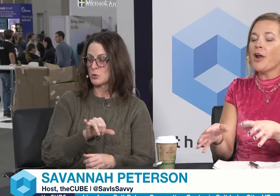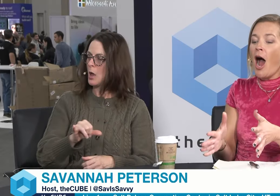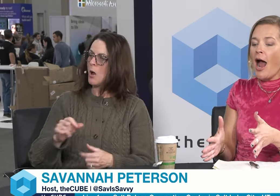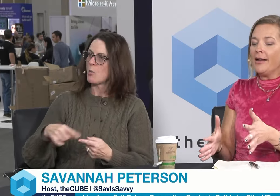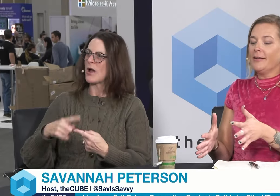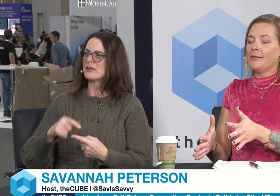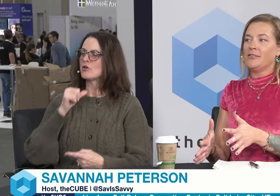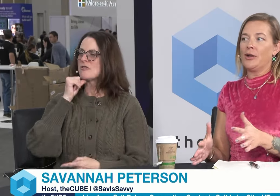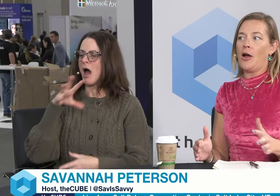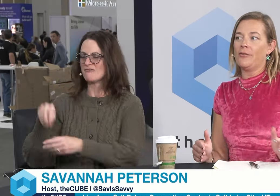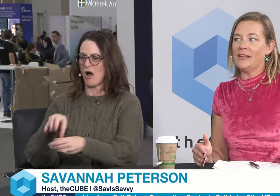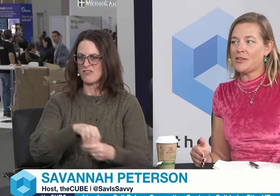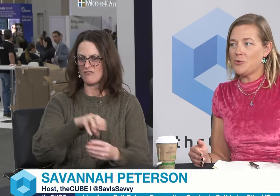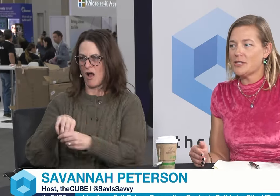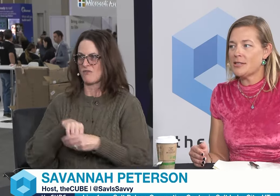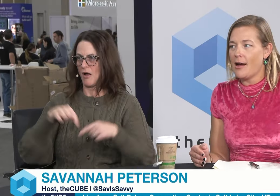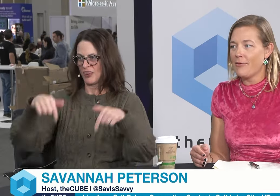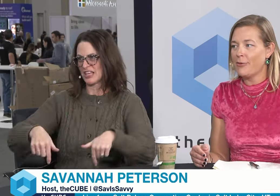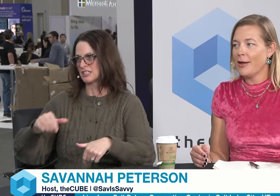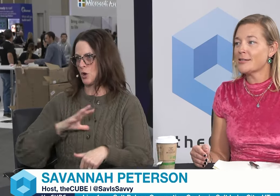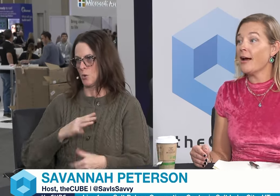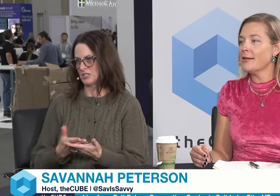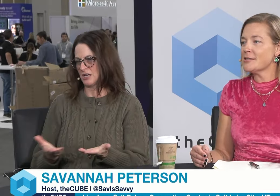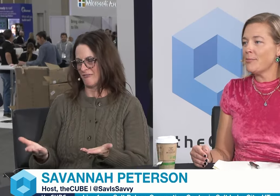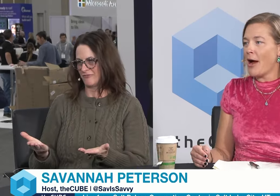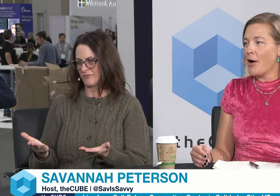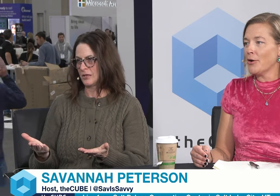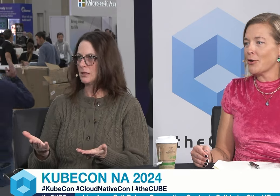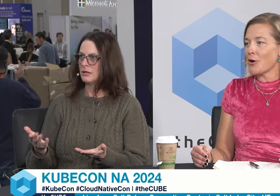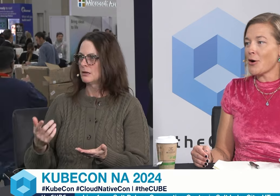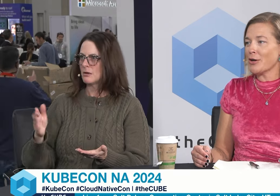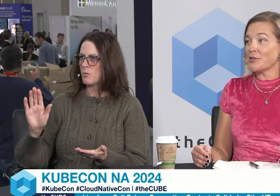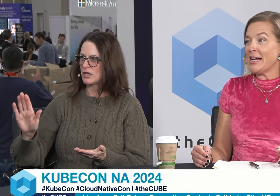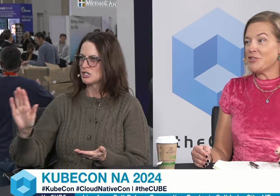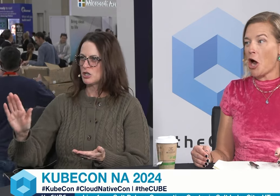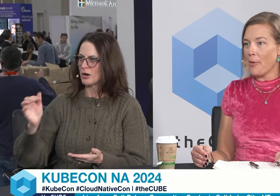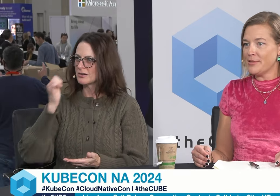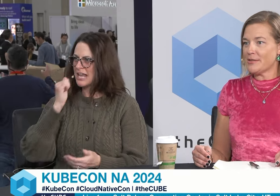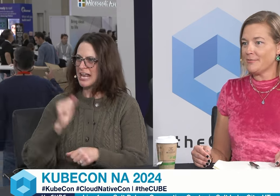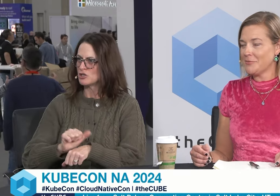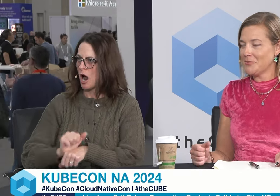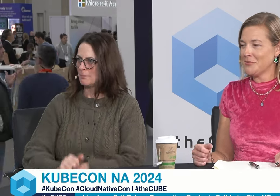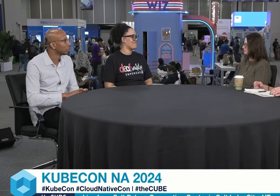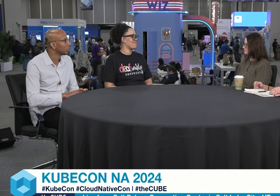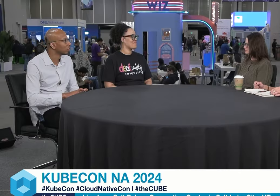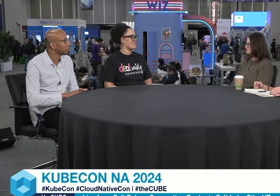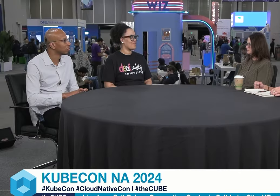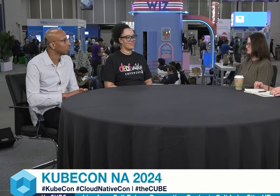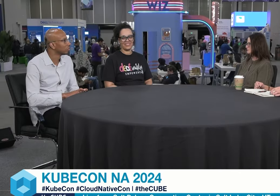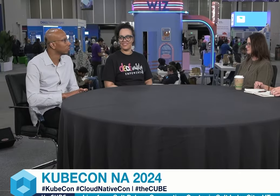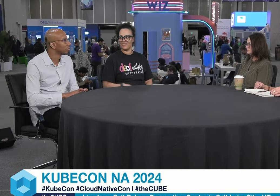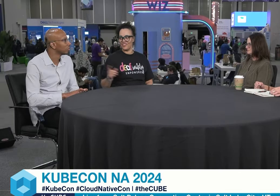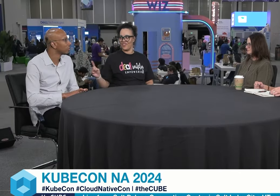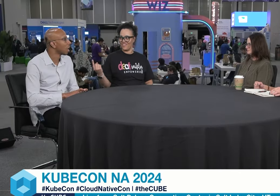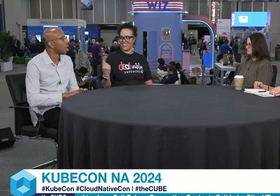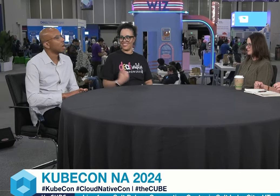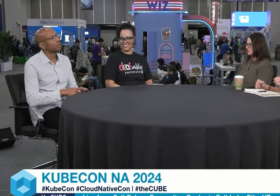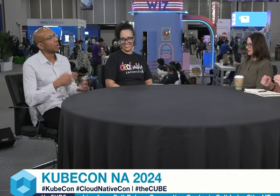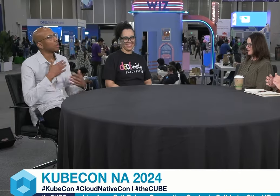When you're not doing all of this cool stuff, tell us about your day jobs. You can go first, Travis.